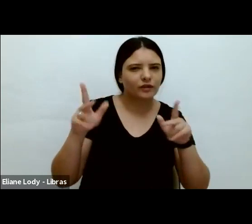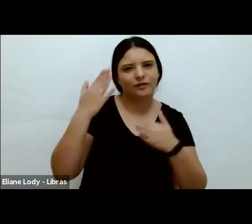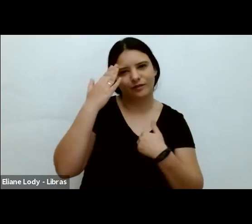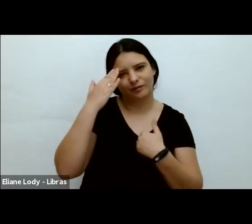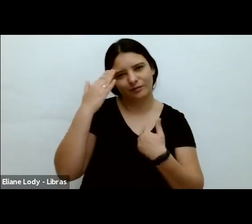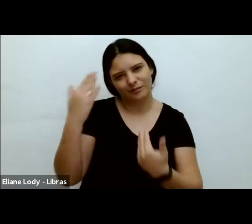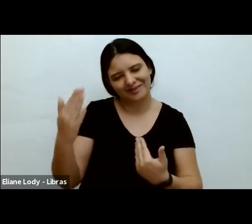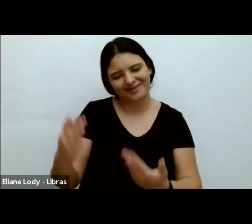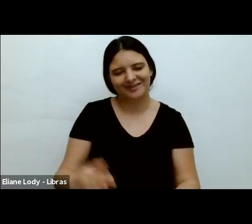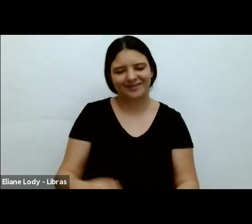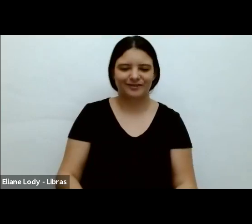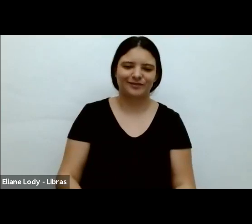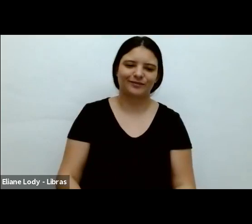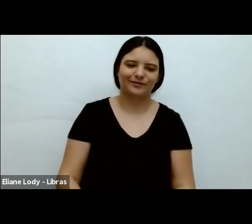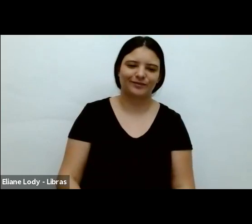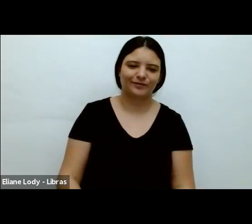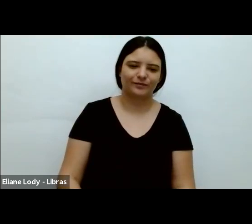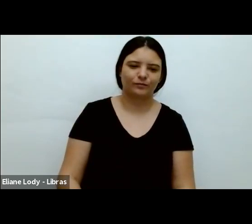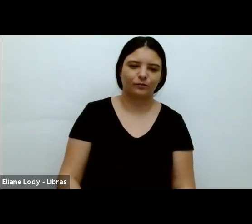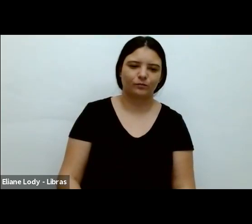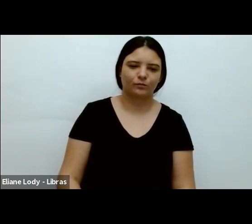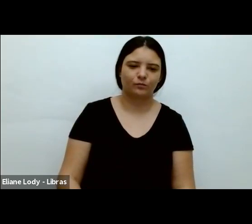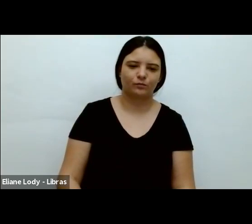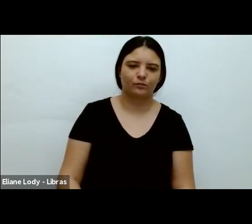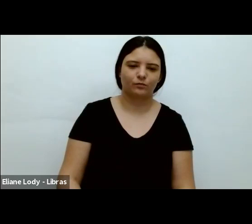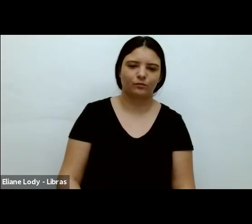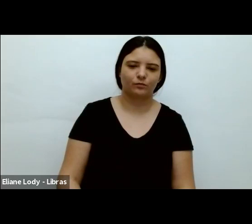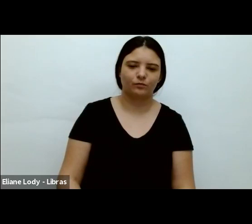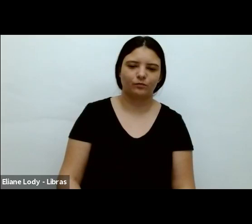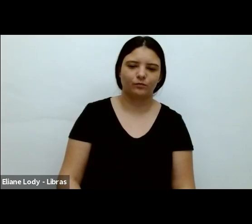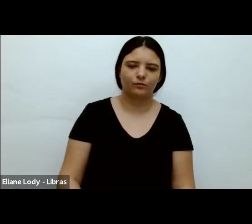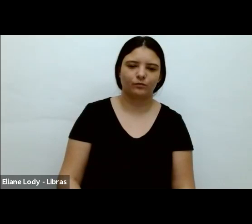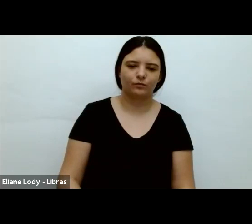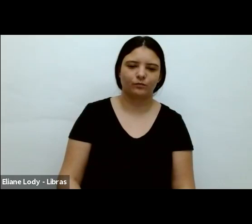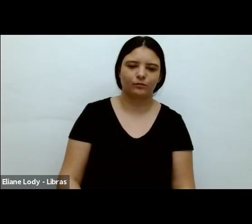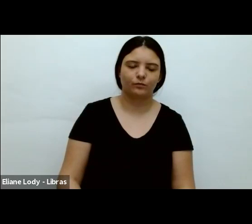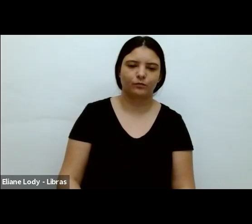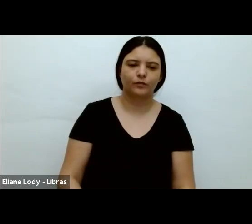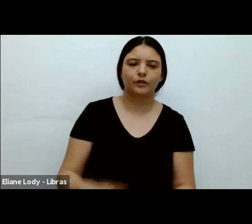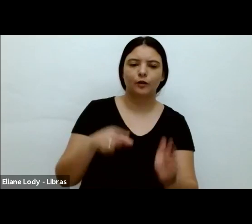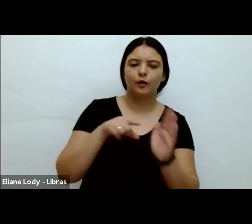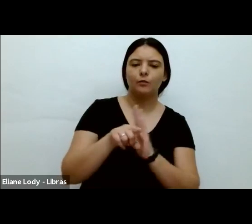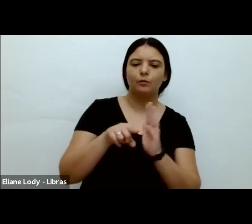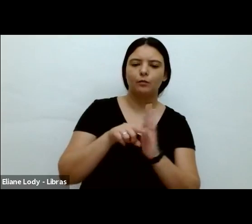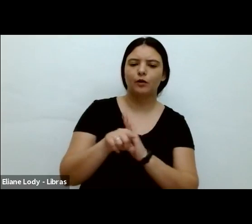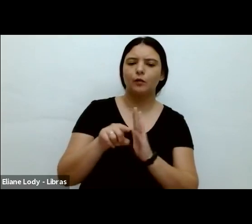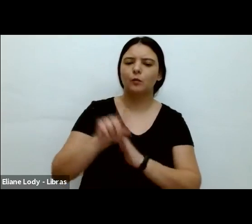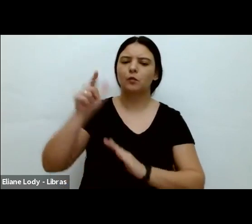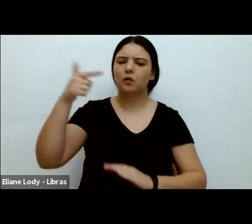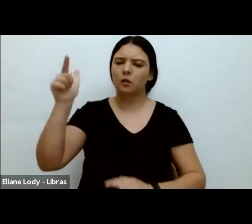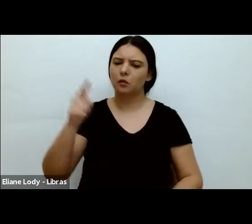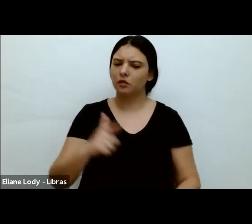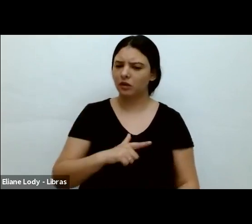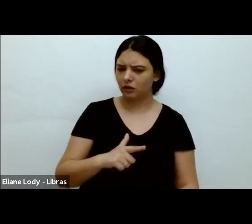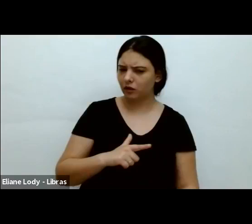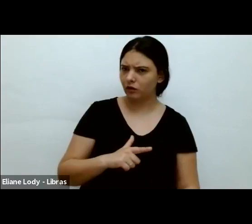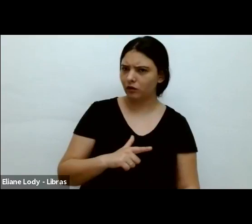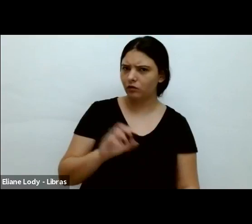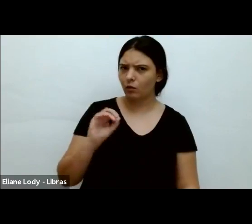Thank you. Any other questions because. then we could go to this then we could go to the